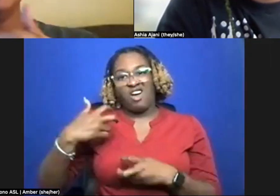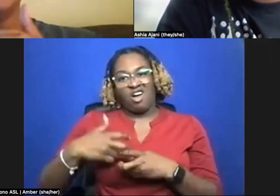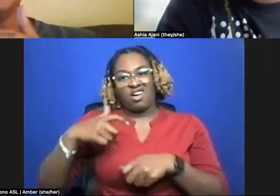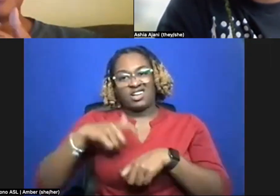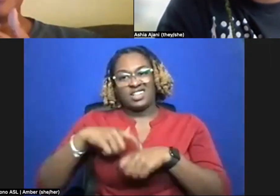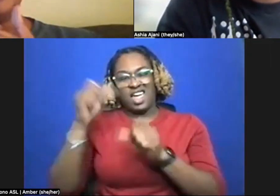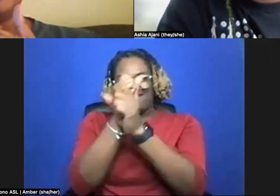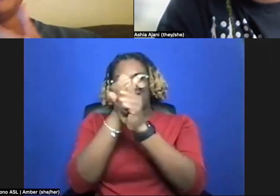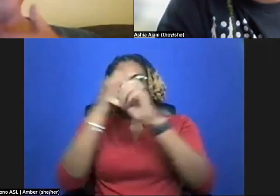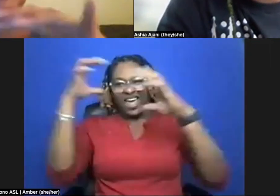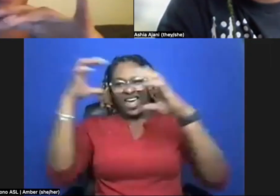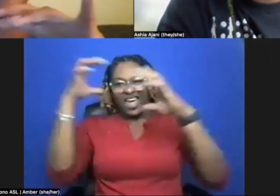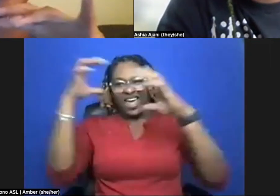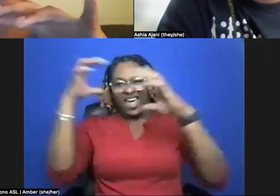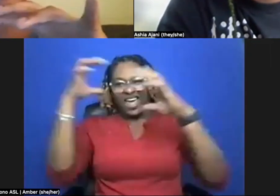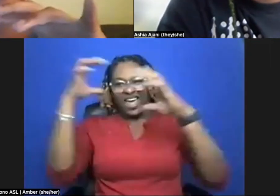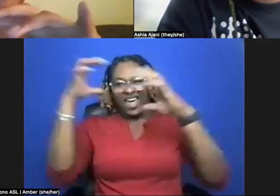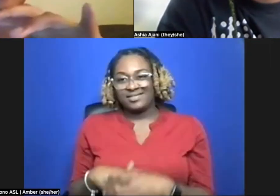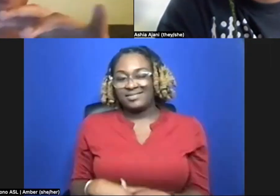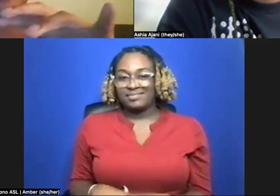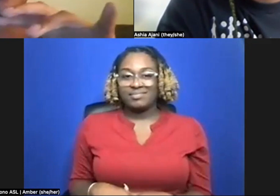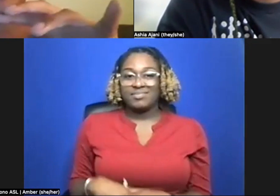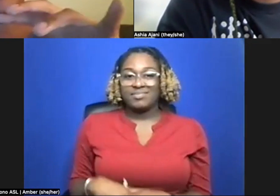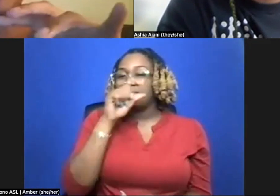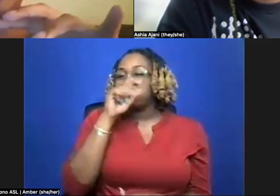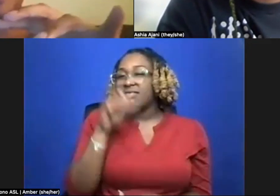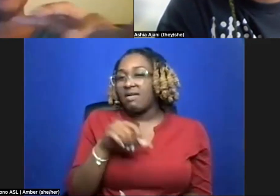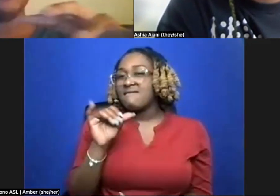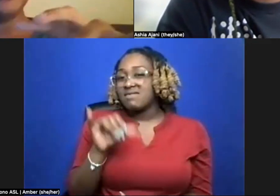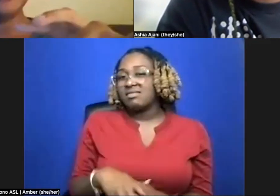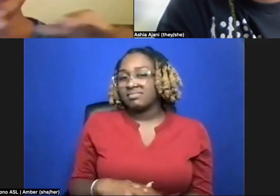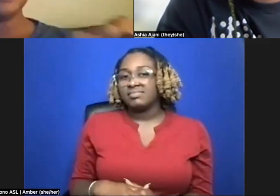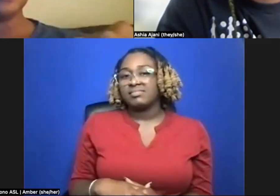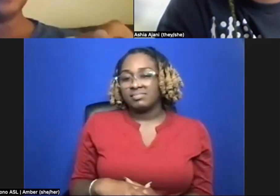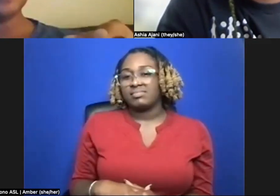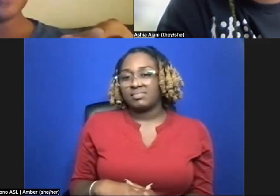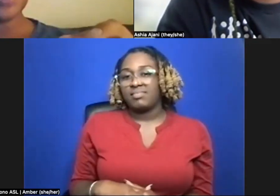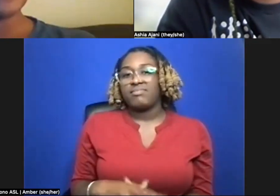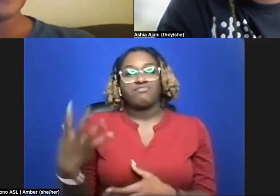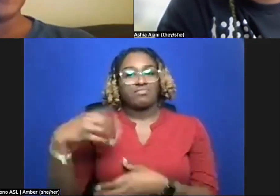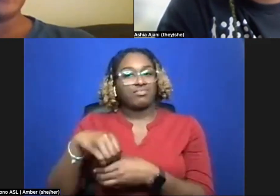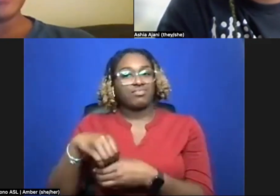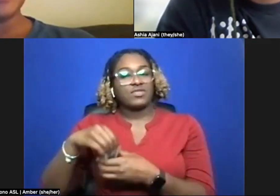yeah, I love that was part of kind of like the root system of the poem, and